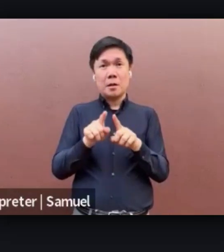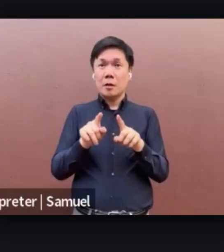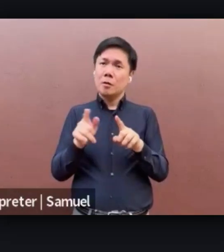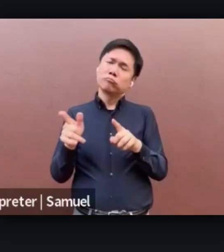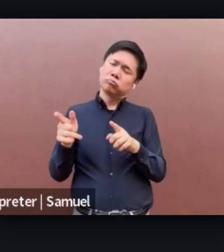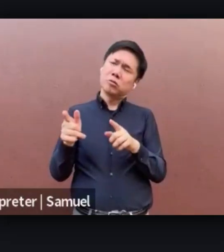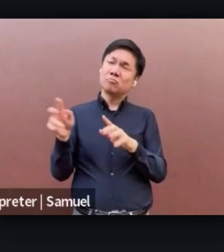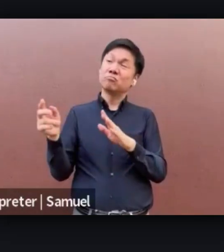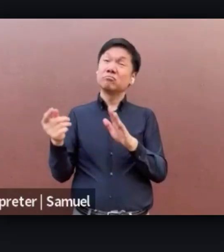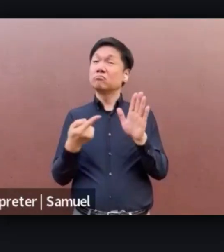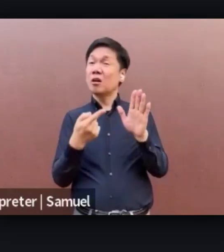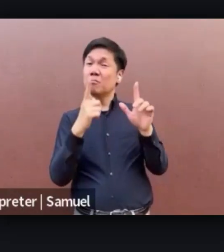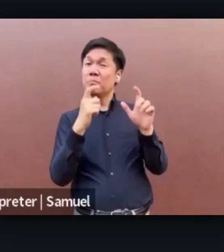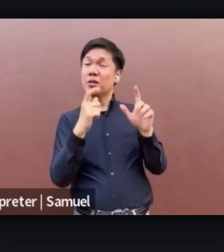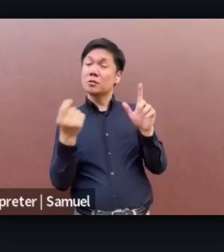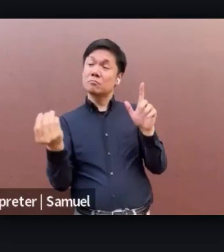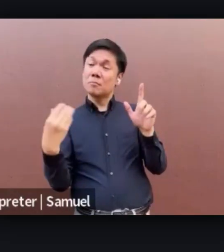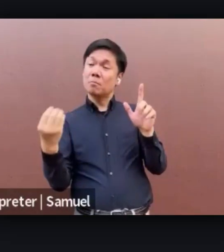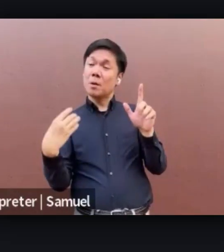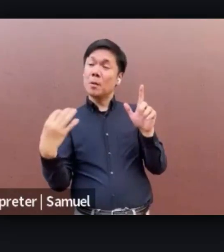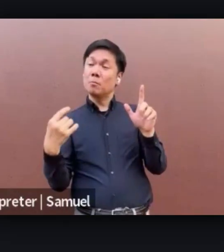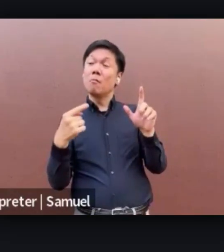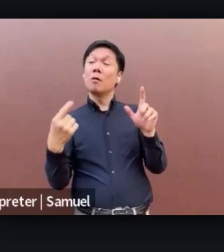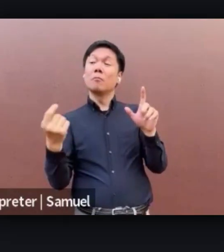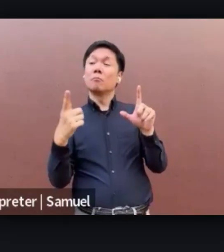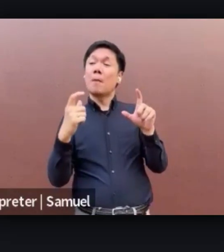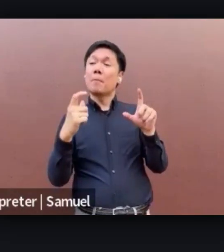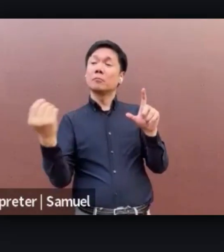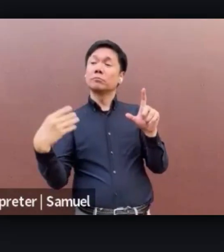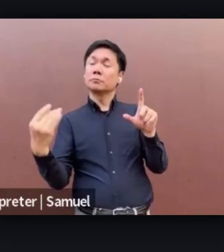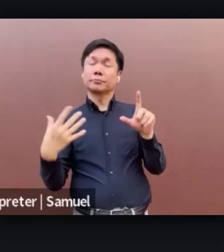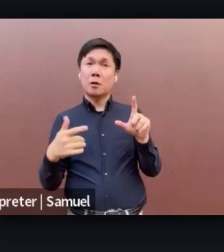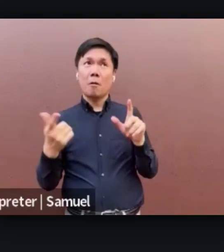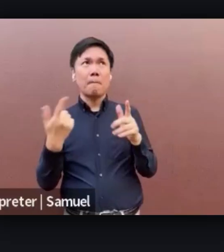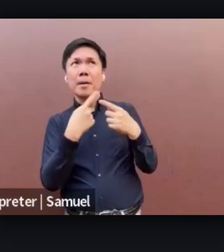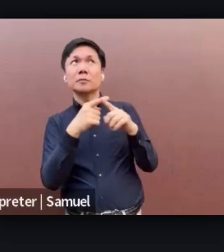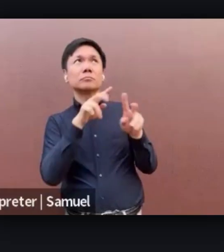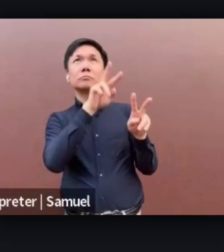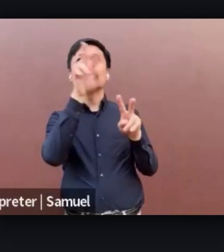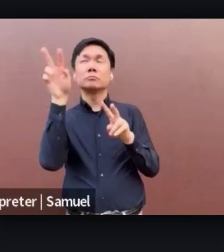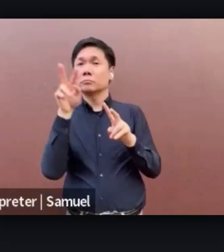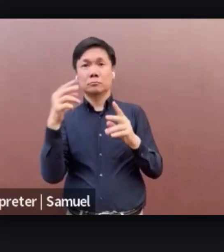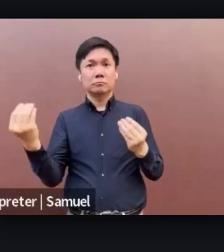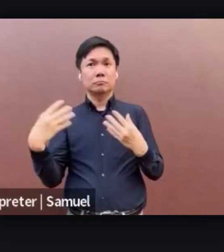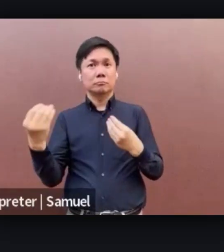This is a AI model explain some of the pictures and graphs for me. Some scenes as well.